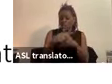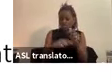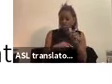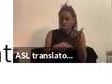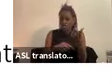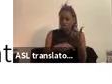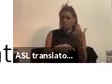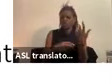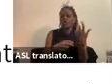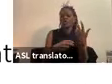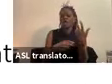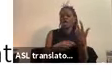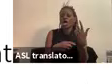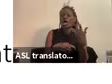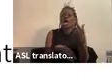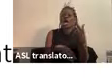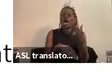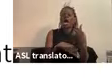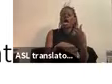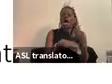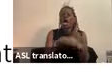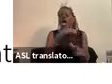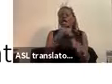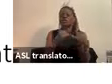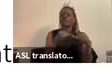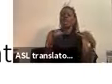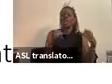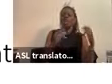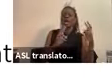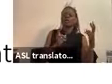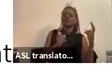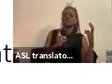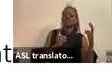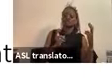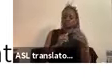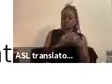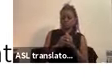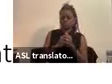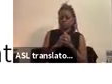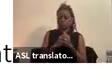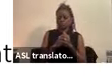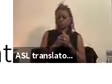Looking at trends in the age of hospitalized patients, we're starting to